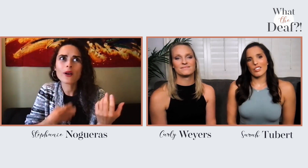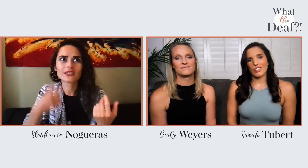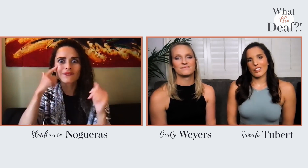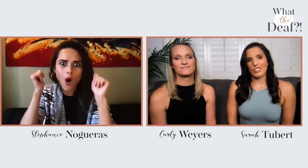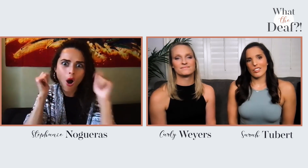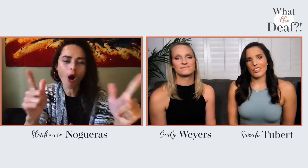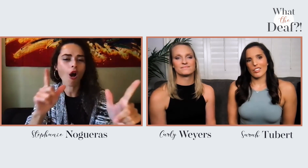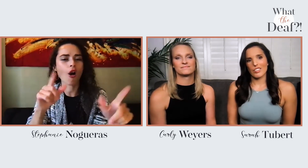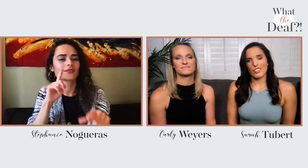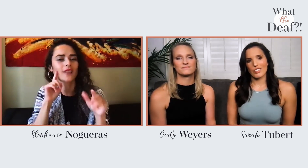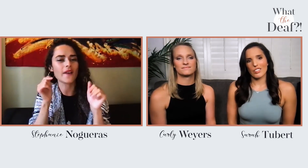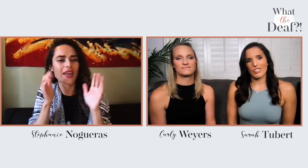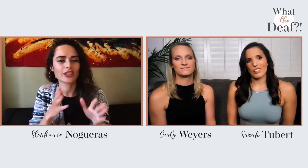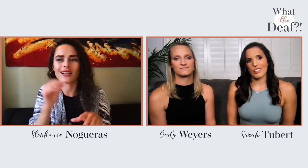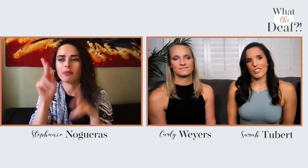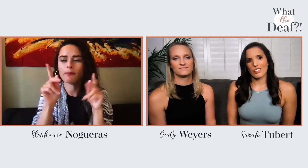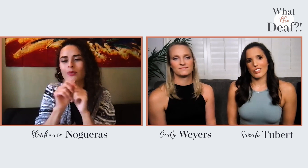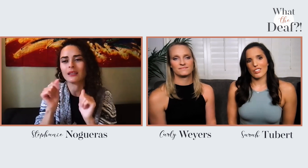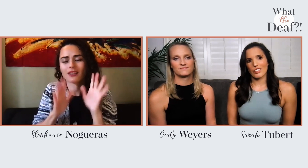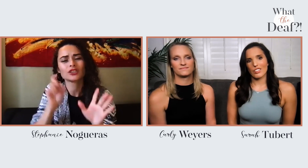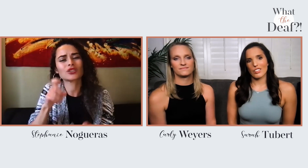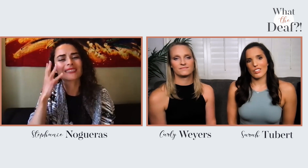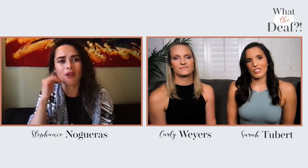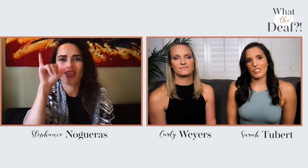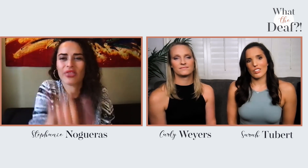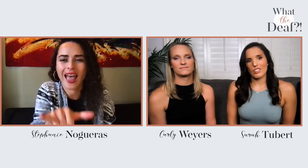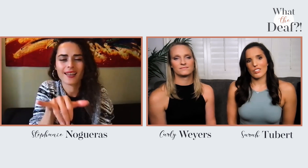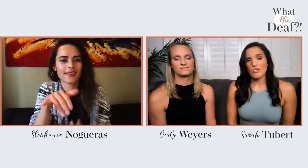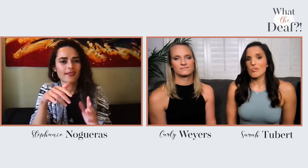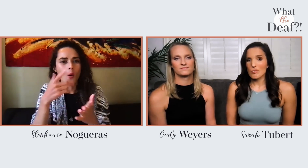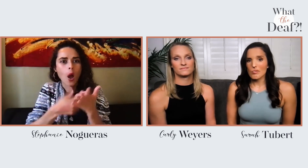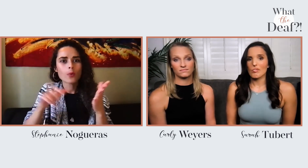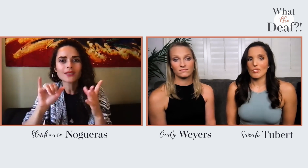and I really wish that every deaf actor had the opportunity to experience that,